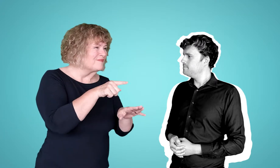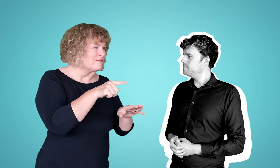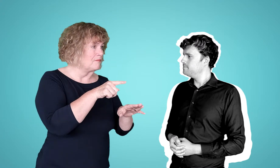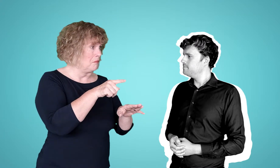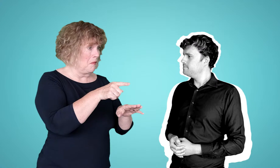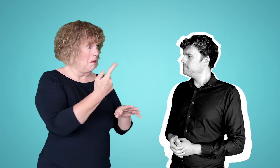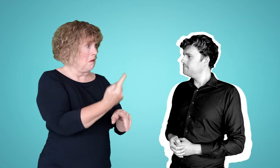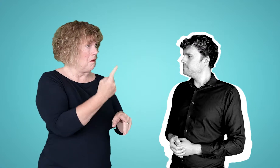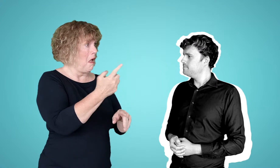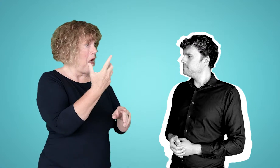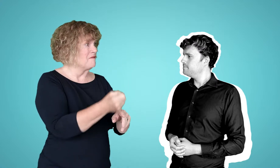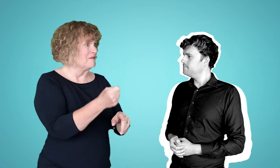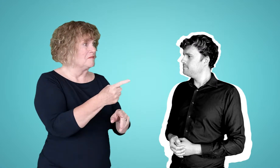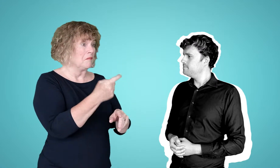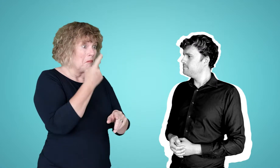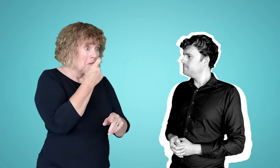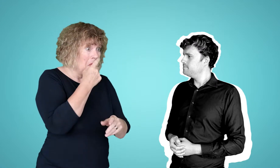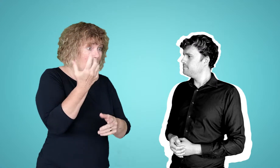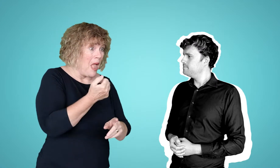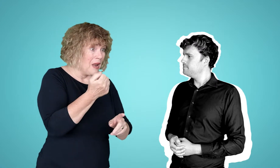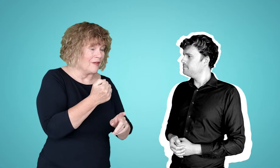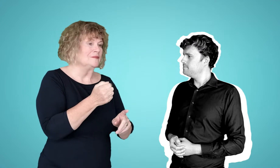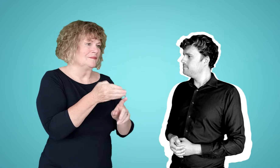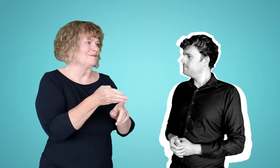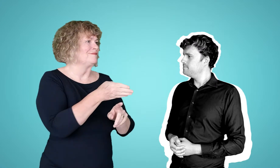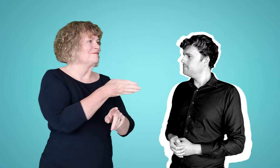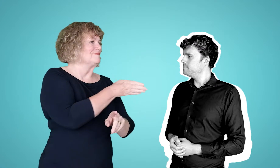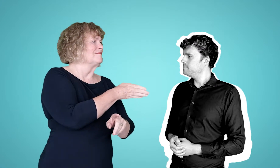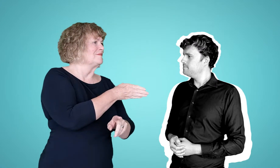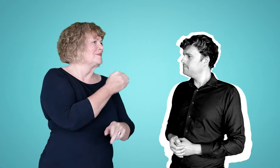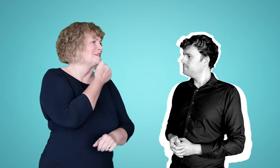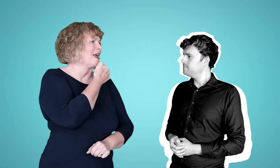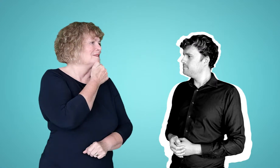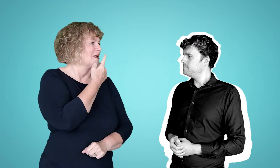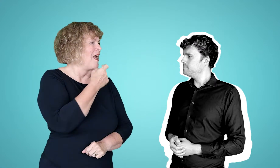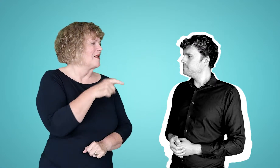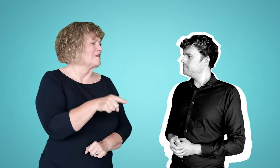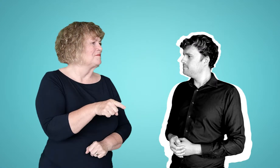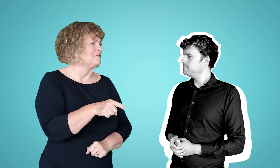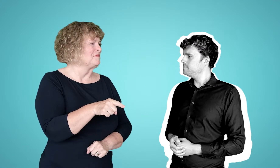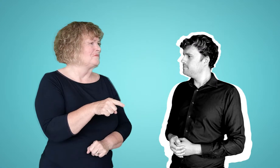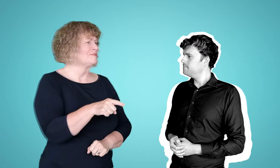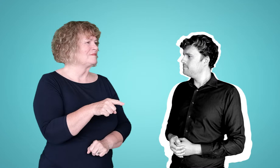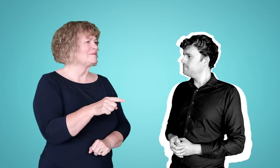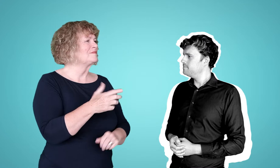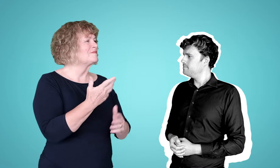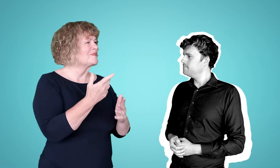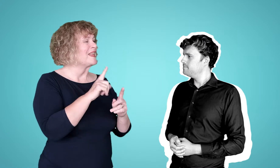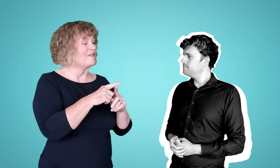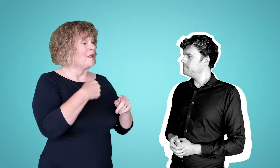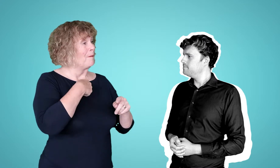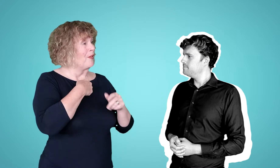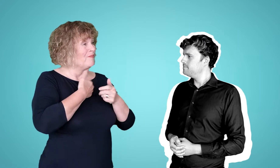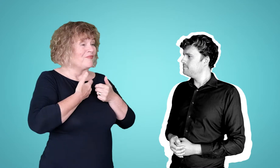has their qualifying benefits backdated, the person providing